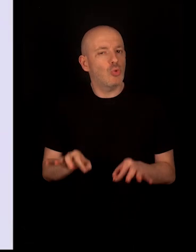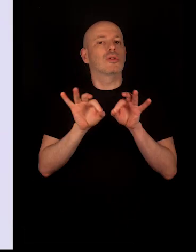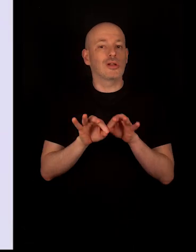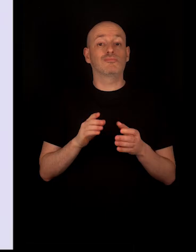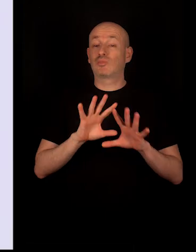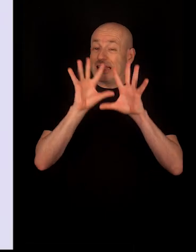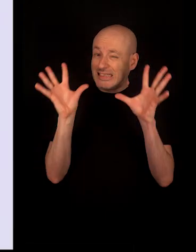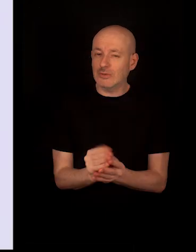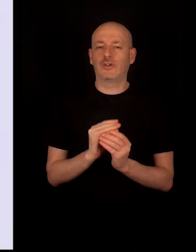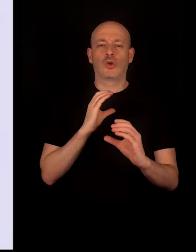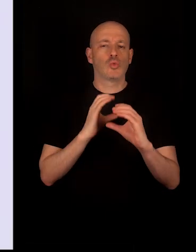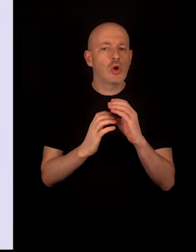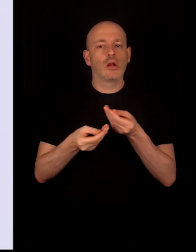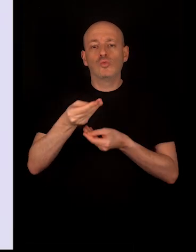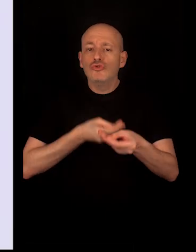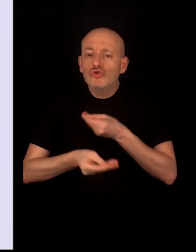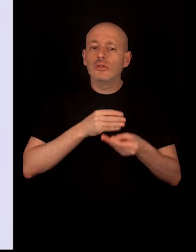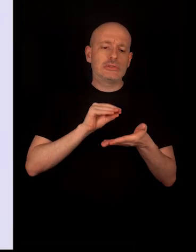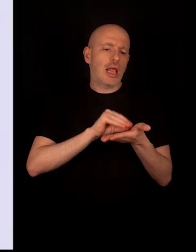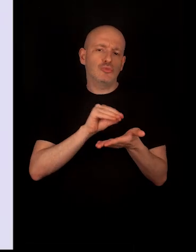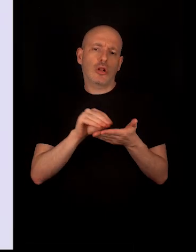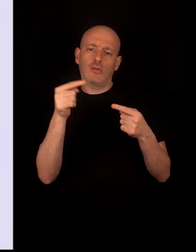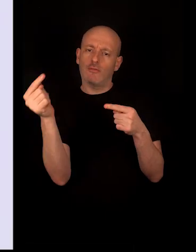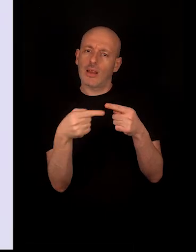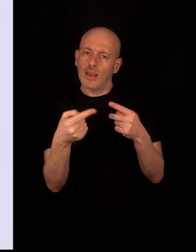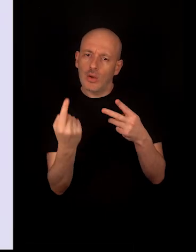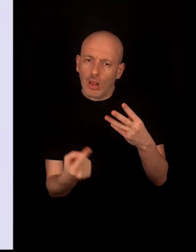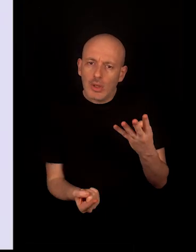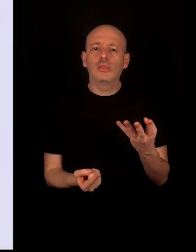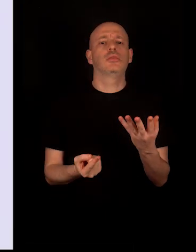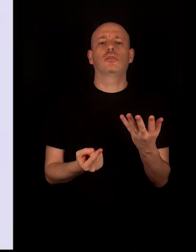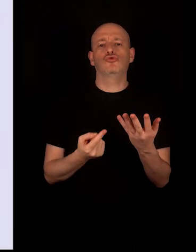All communication, exchanges and administrative requirements